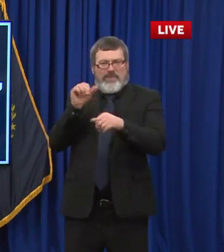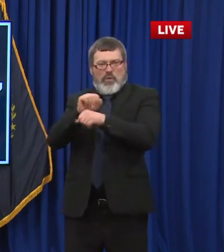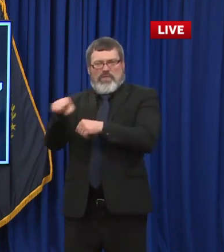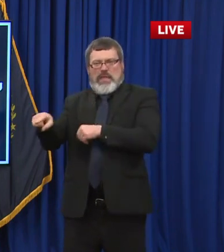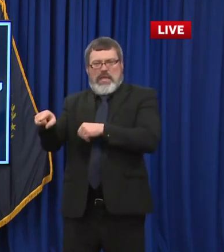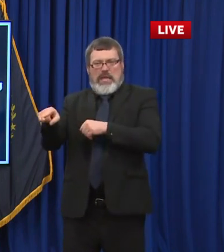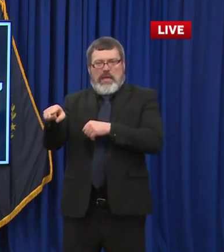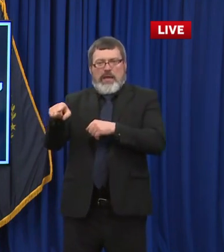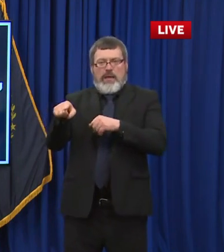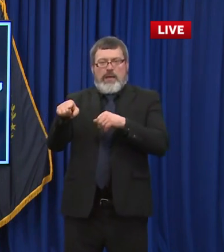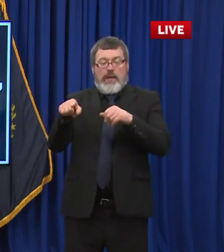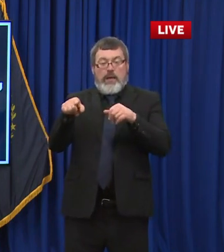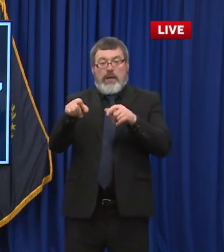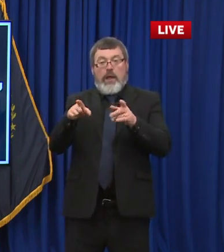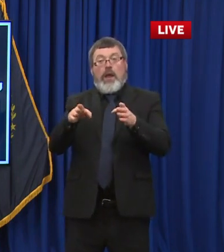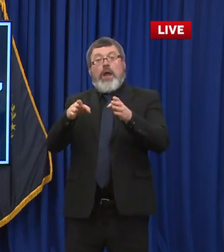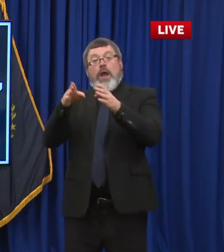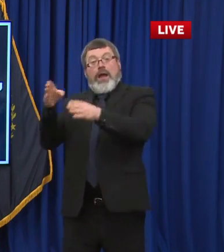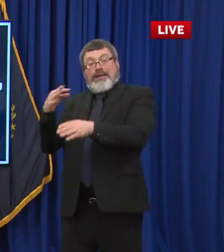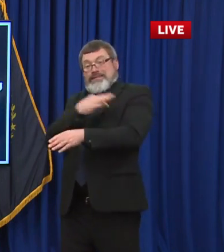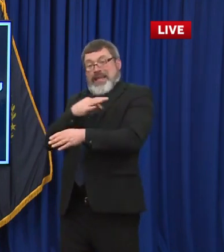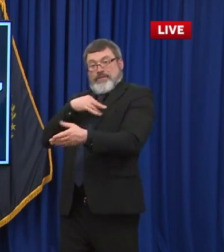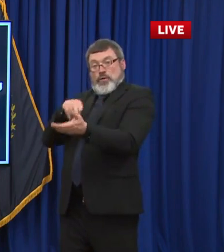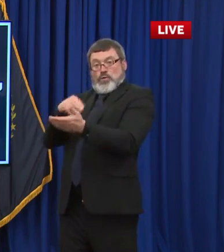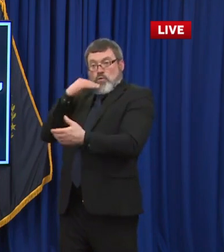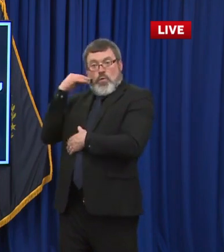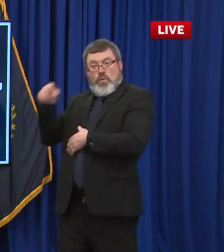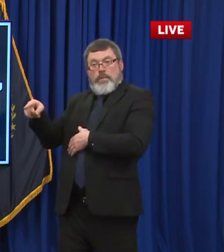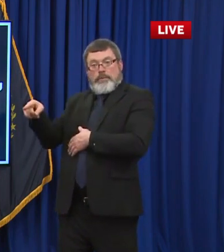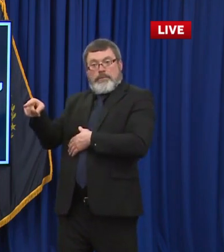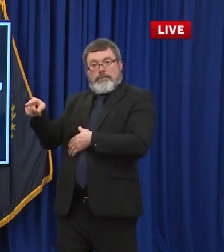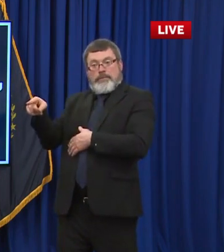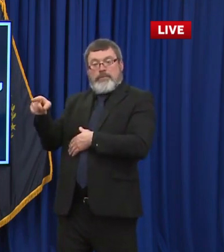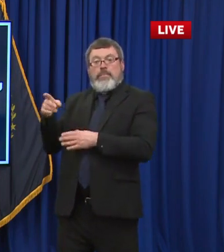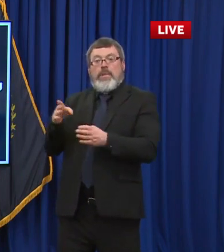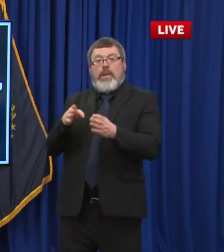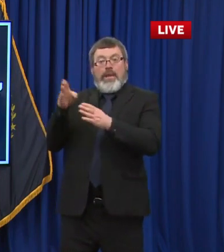WE ALSO HAVE THE LONG-TERM CARE FACILITY RESIDENTS THAT WE WANT TO GET TO AS WELL AS THE THE FIRST RESPONDERS.